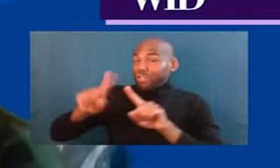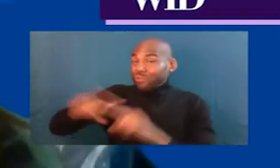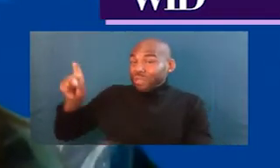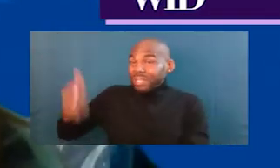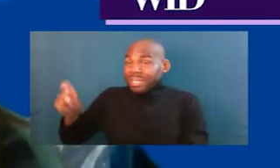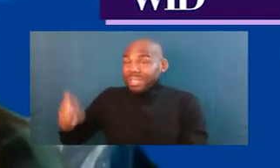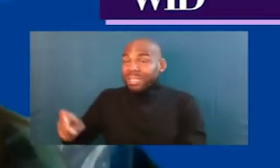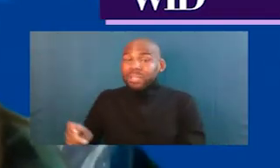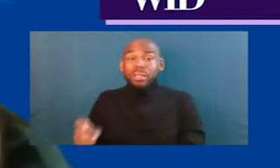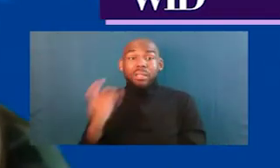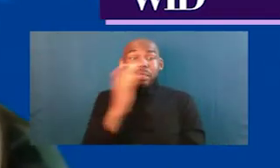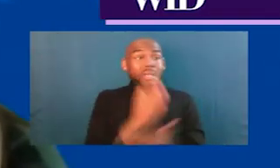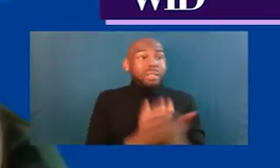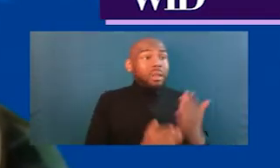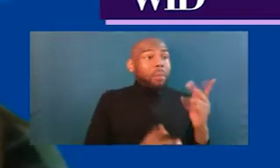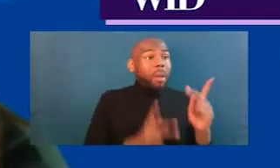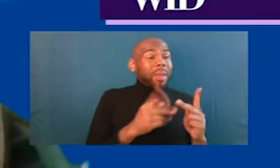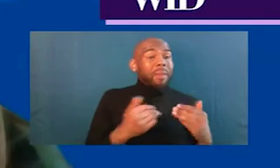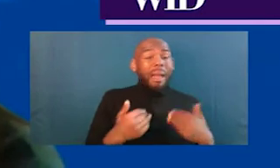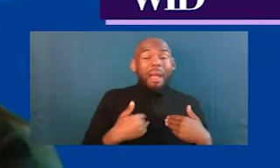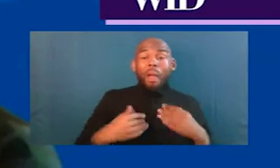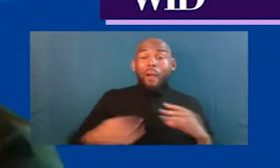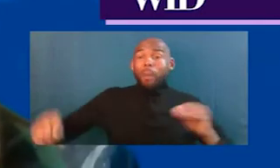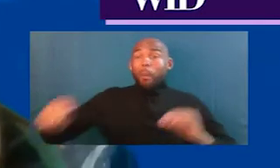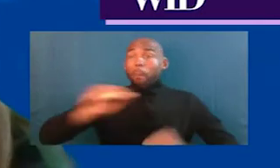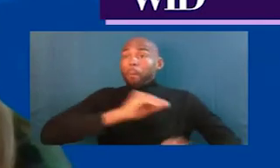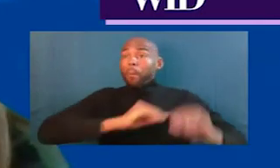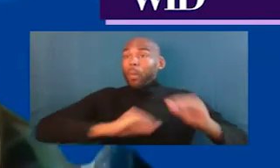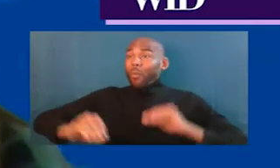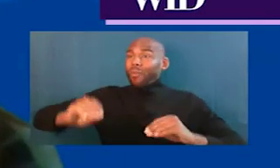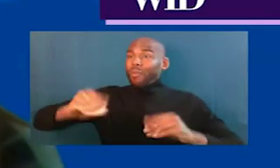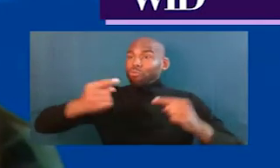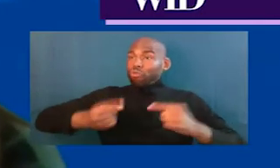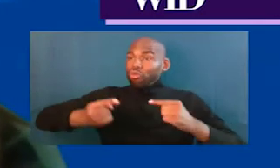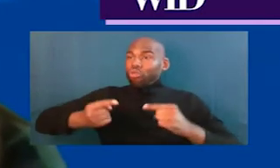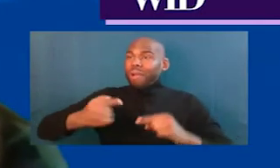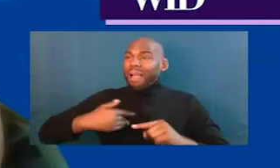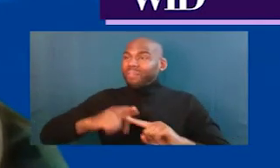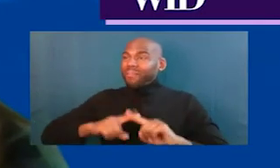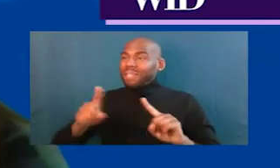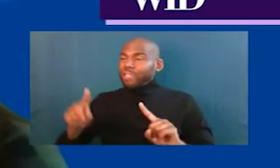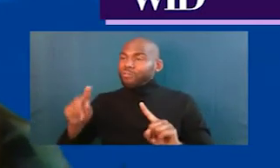have dexterity issues have completely different needs than blind users. We didn't always get